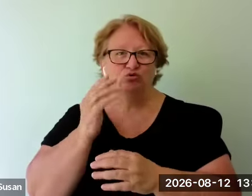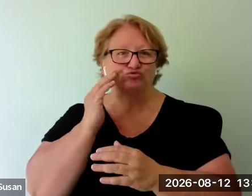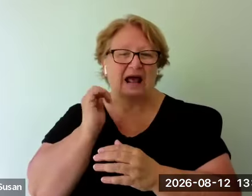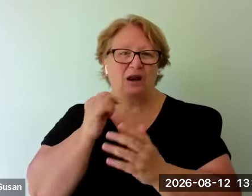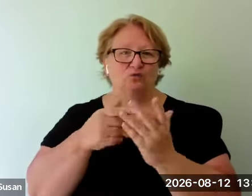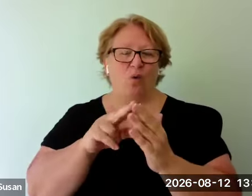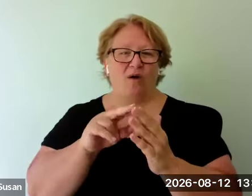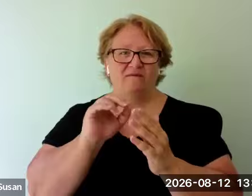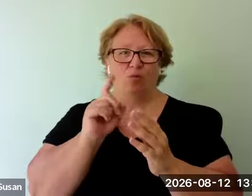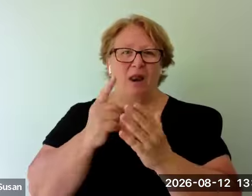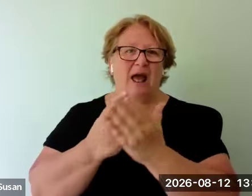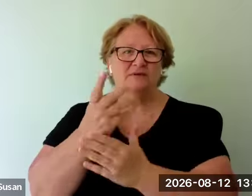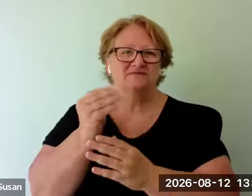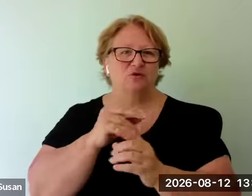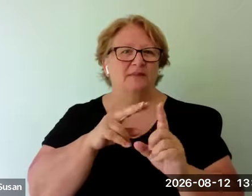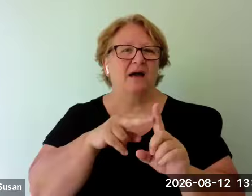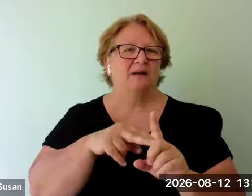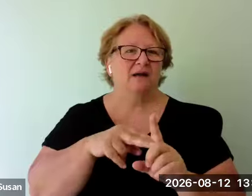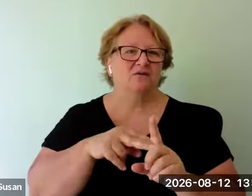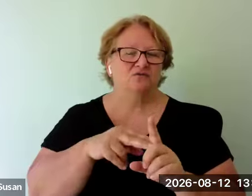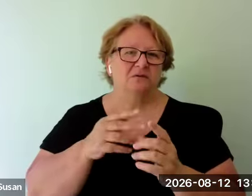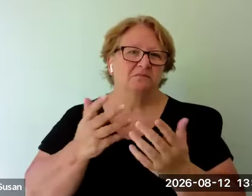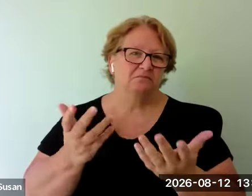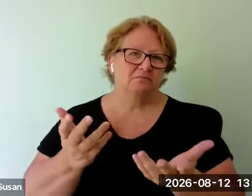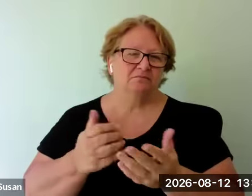Potentially new partnerships can be formed this way that